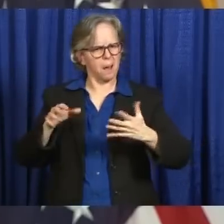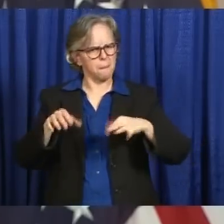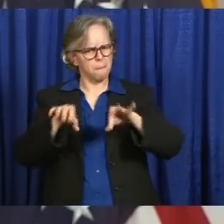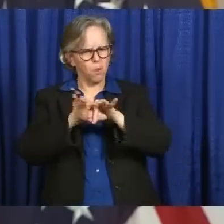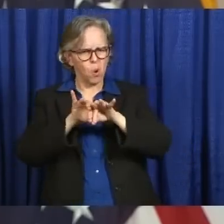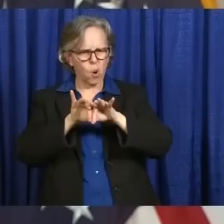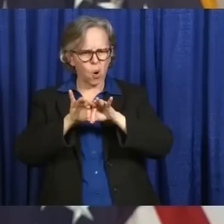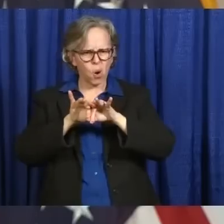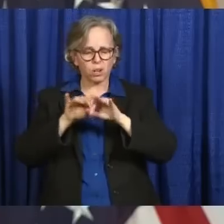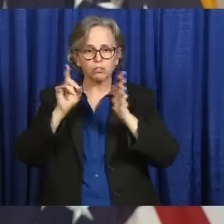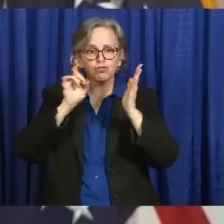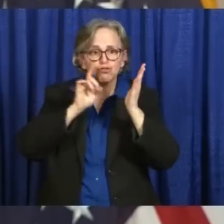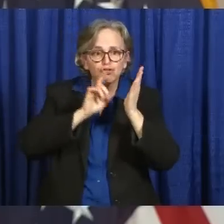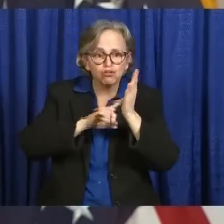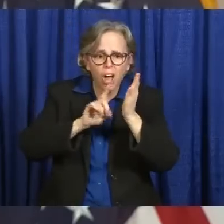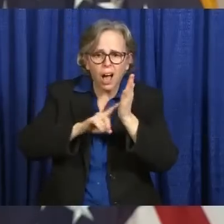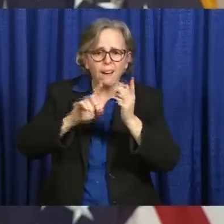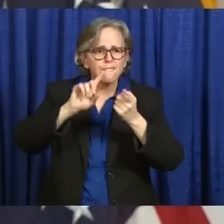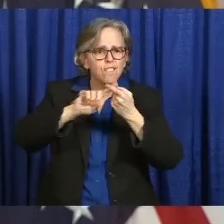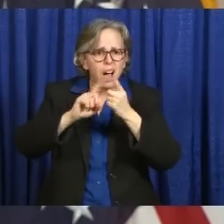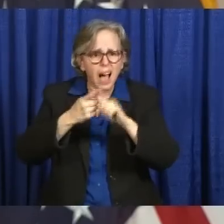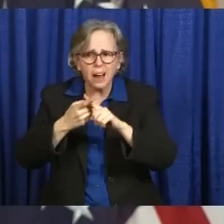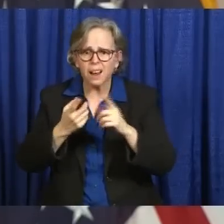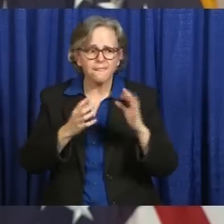JUST GIVE A CALL TO SAY HELLO.